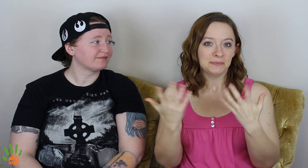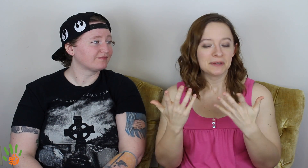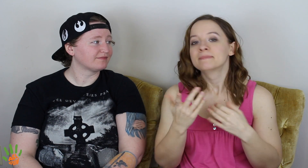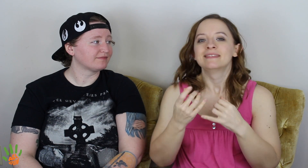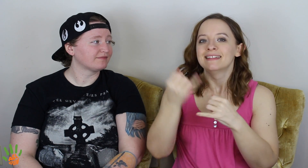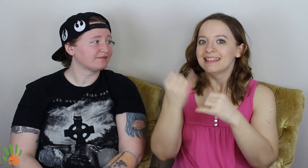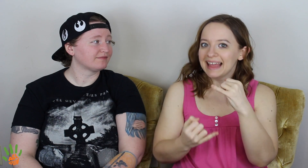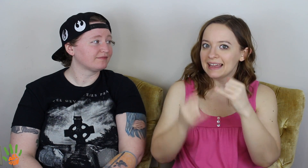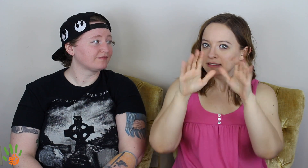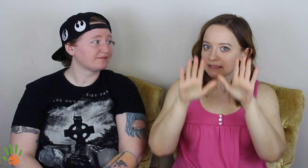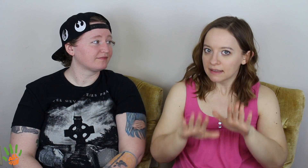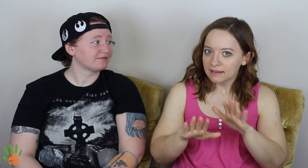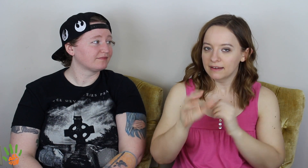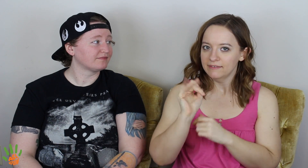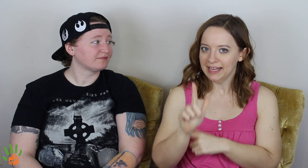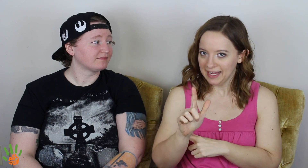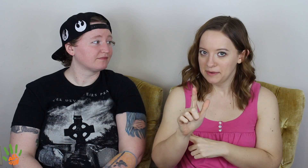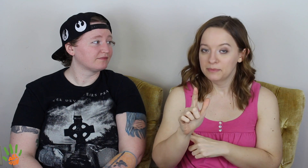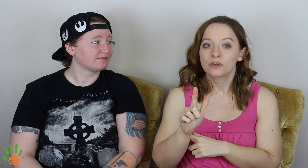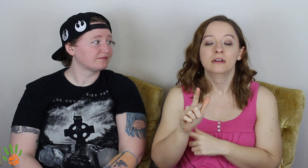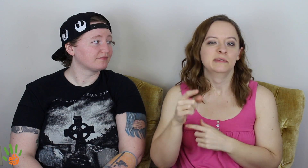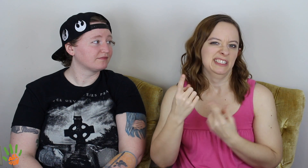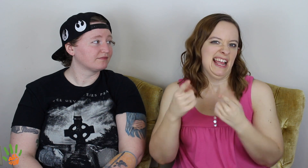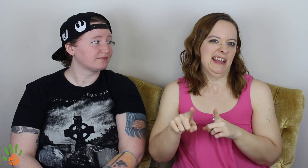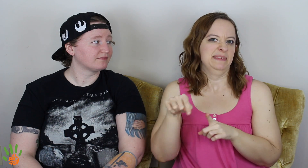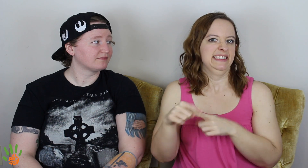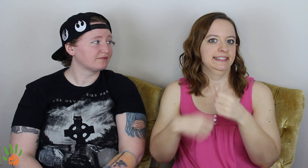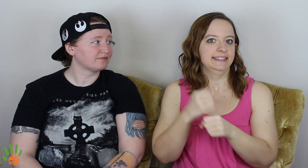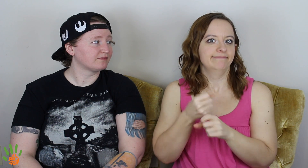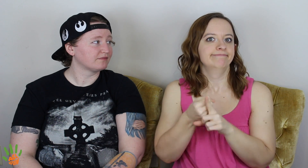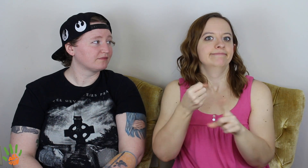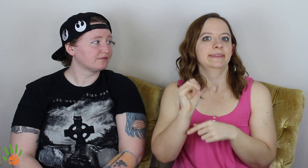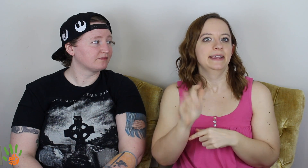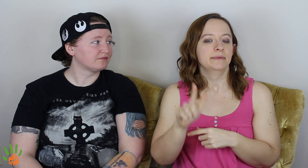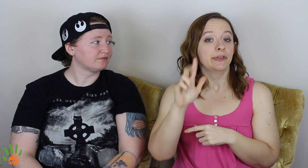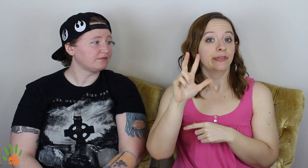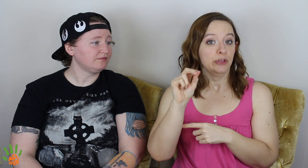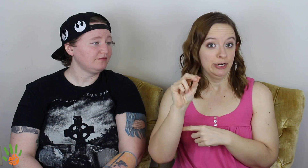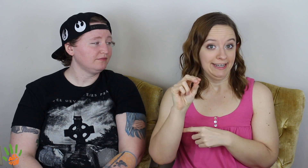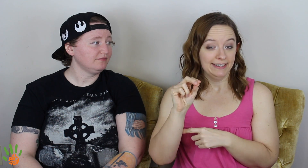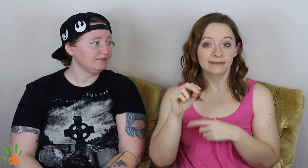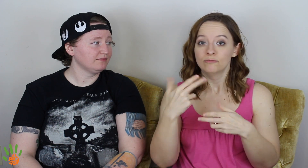and that is that the last Sunday of April which happens to be this year on April 30,